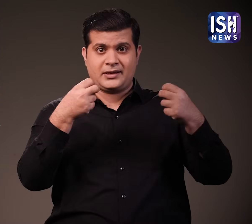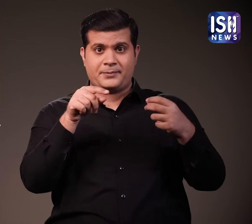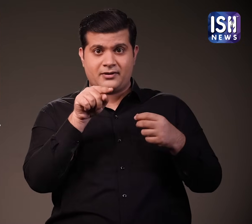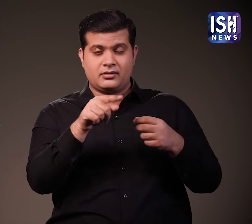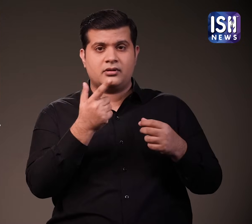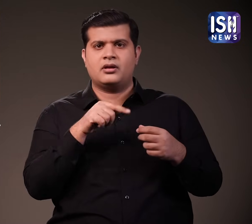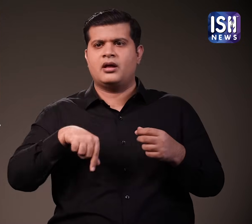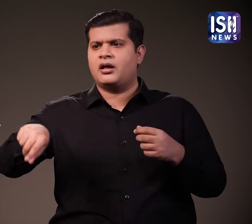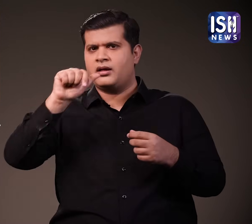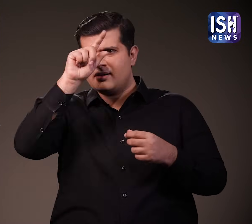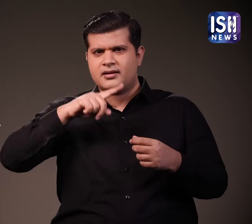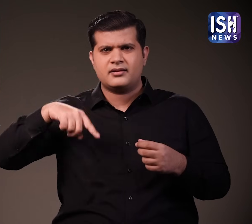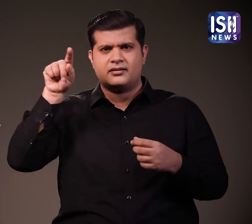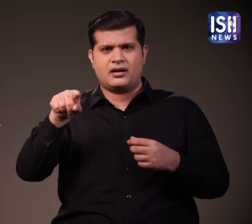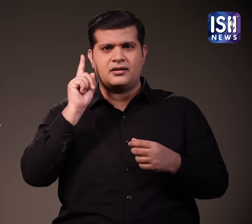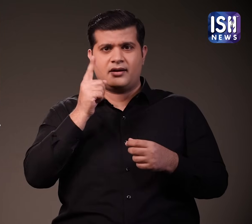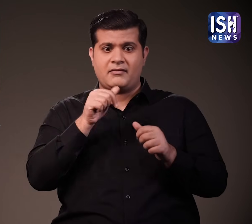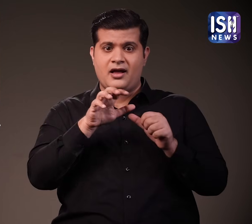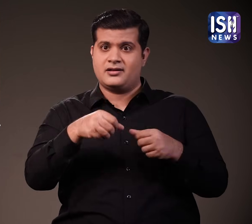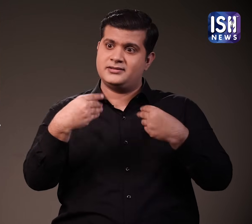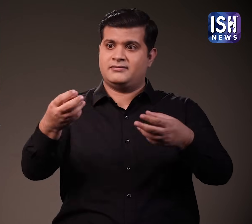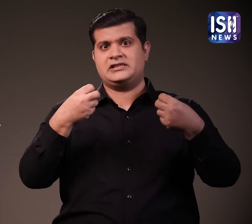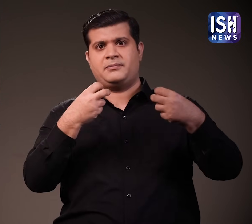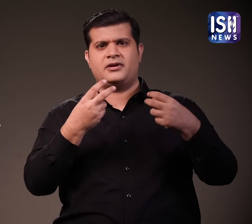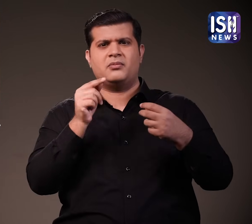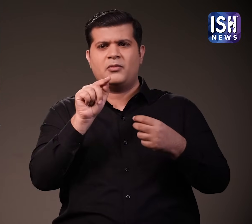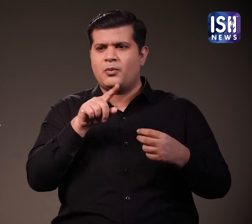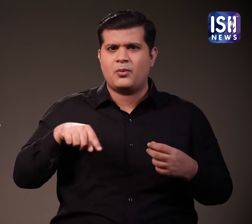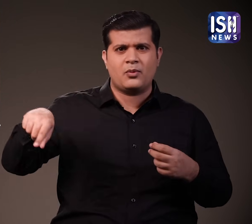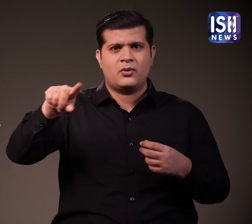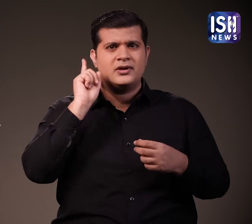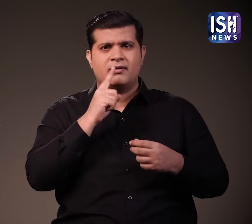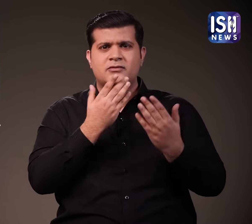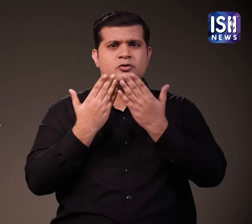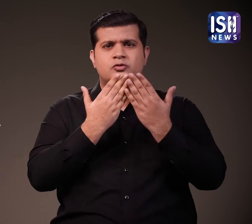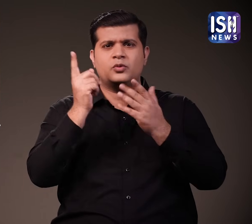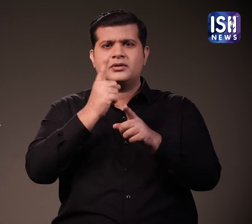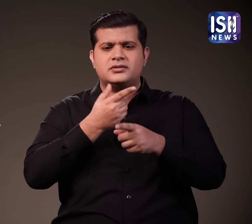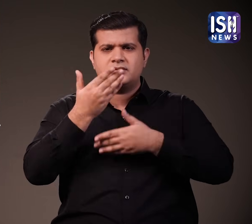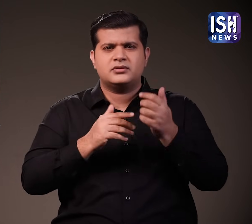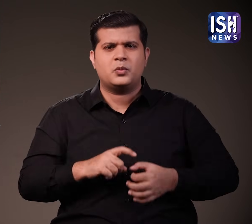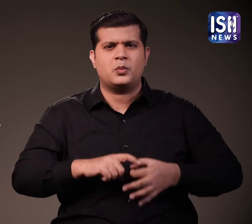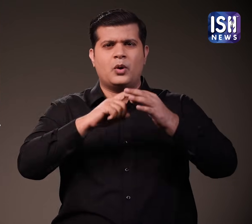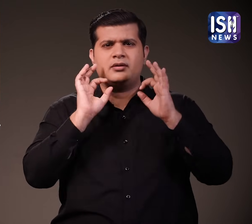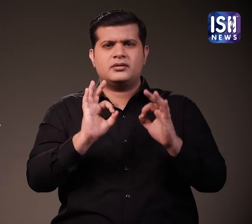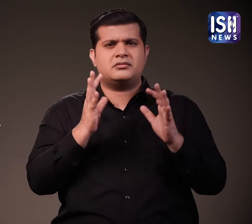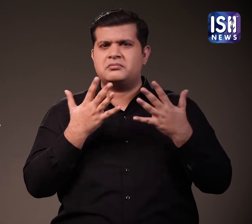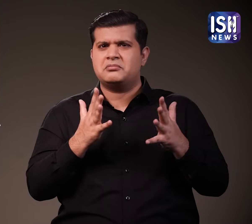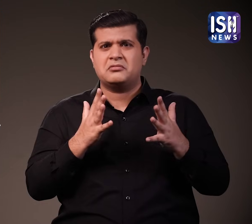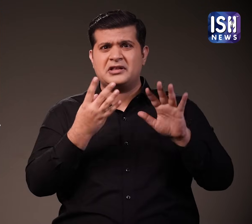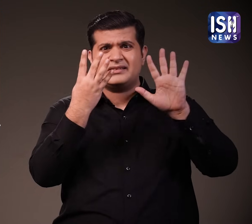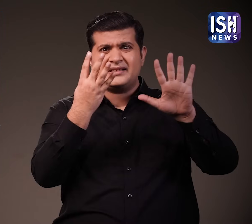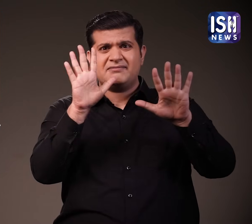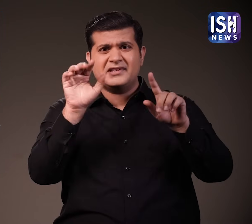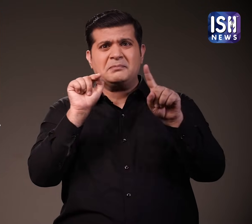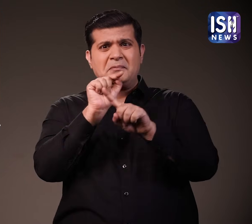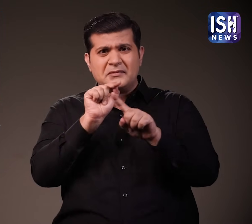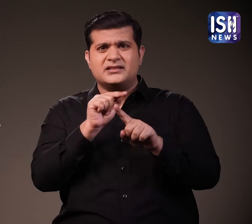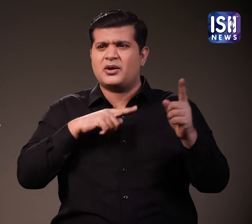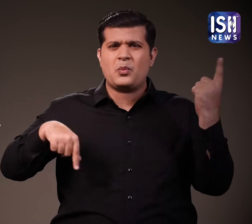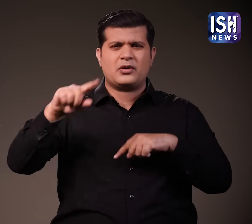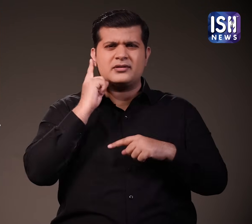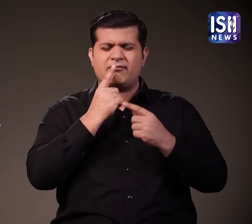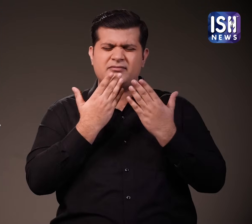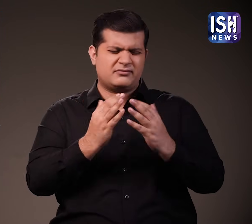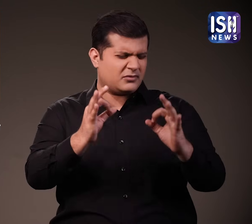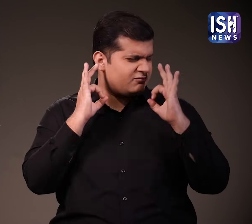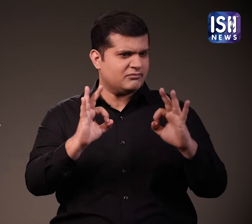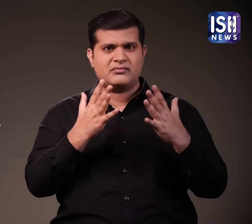You are giving subtitles in the name of accessibility but Deaf don't get access to quality education and 95% of the Deaf are not well educated.